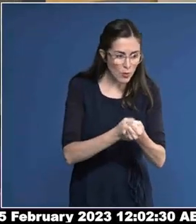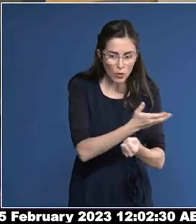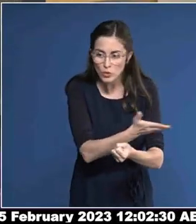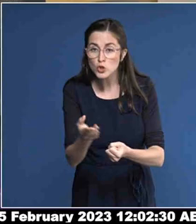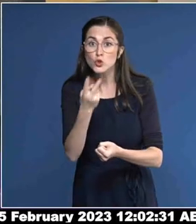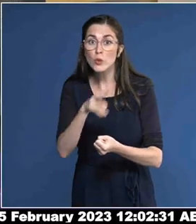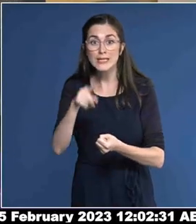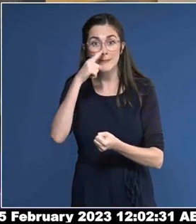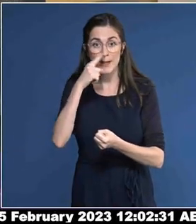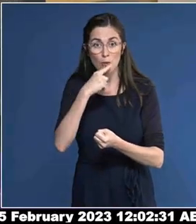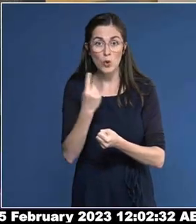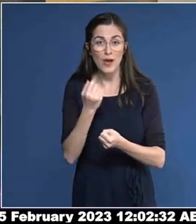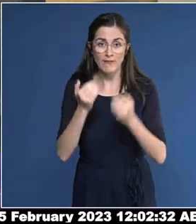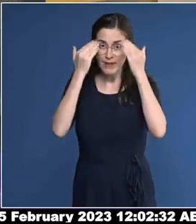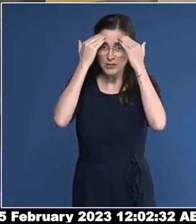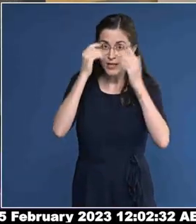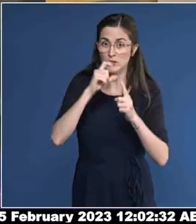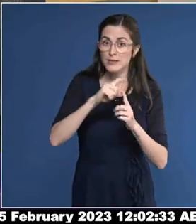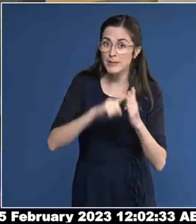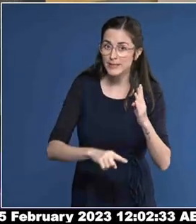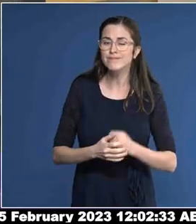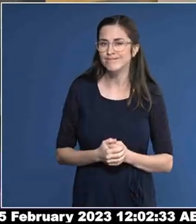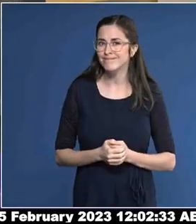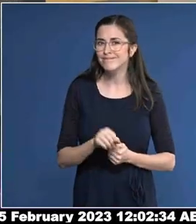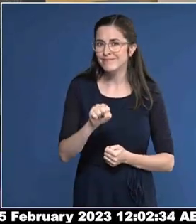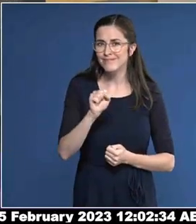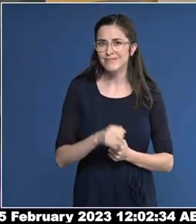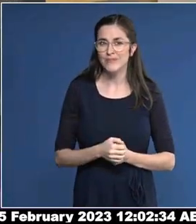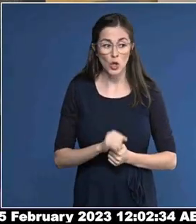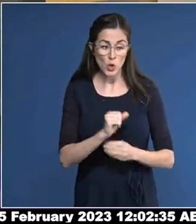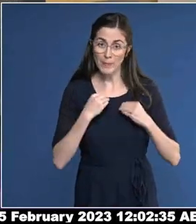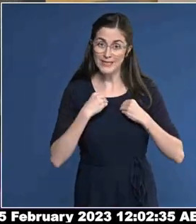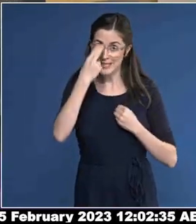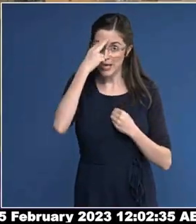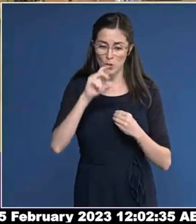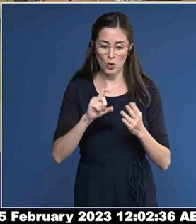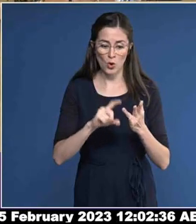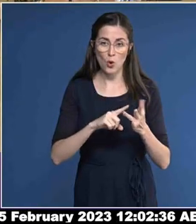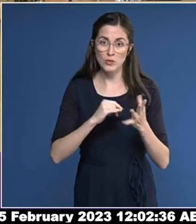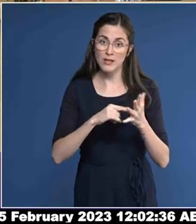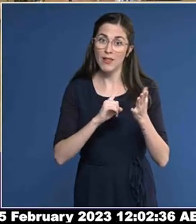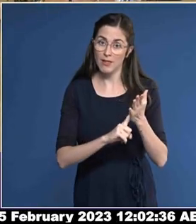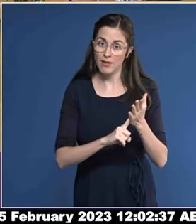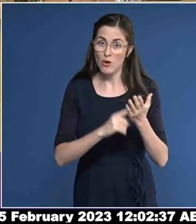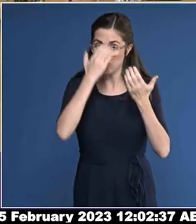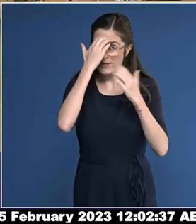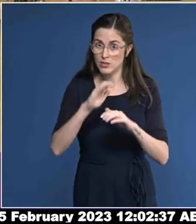And your business, known as Coastal Residential Services Inc, is an incorporated association.